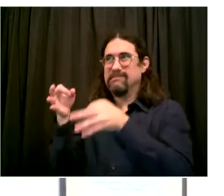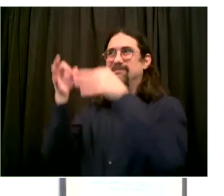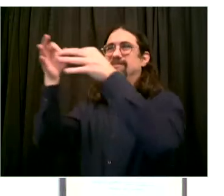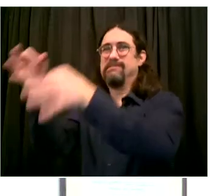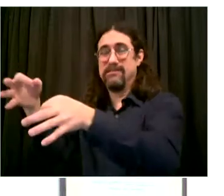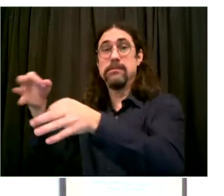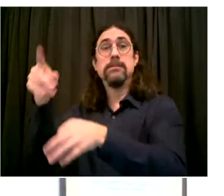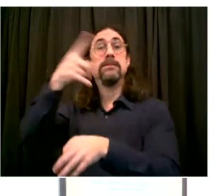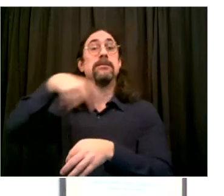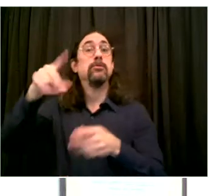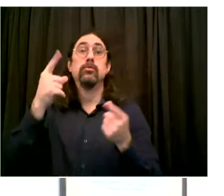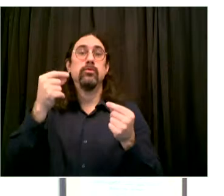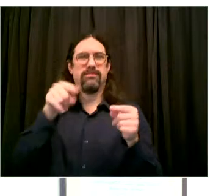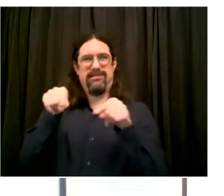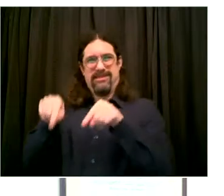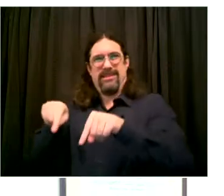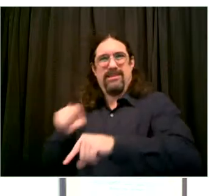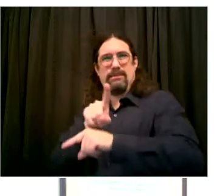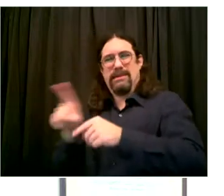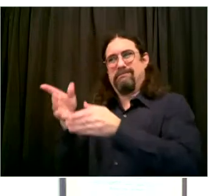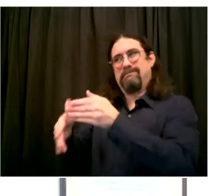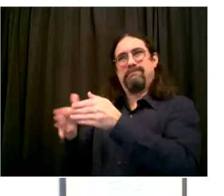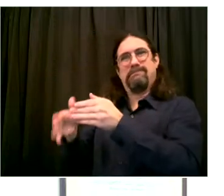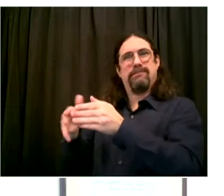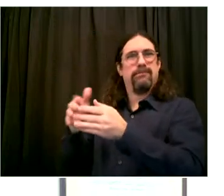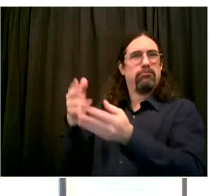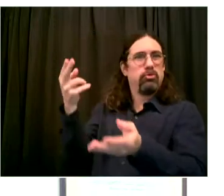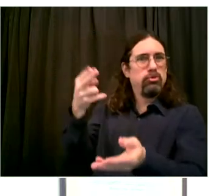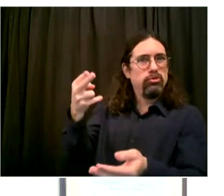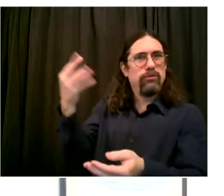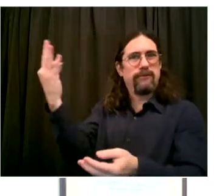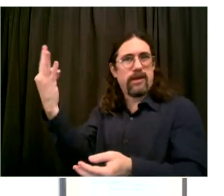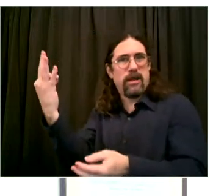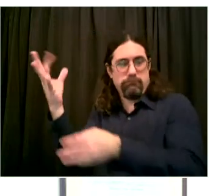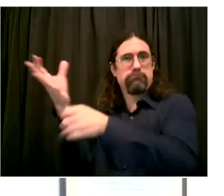FROM THE FEDERAL GOVERNMENT THIS WEEK WILL FULFILL THOSE APPOINTMENTS